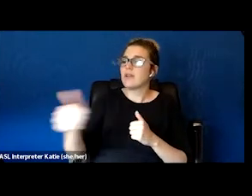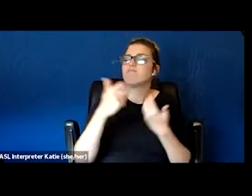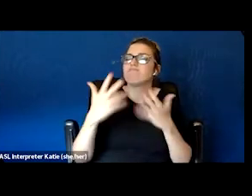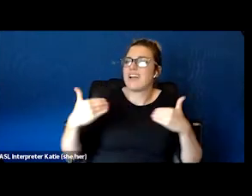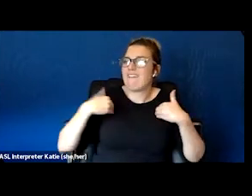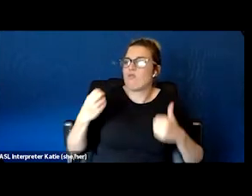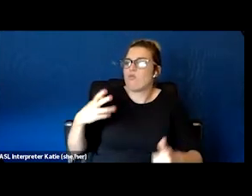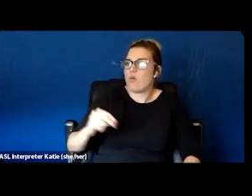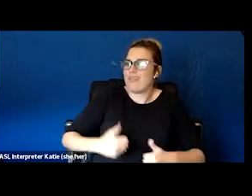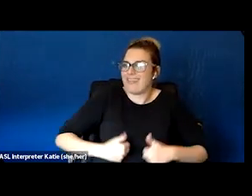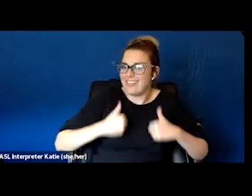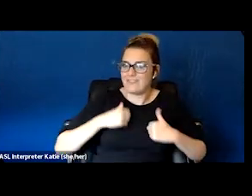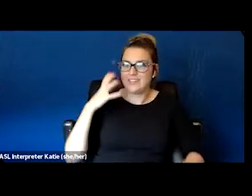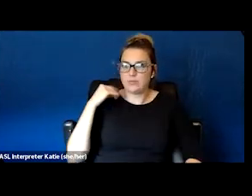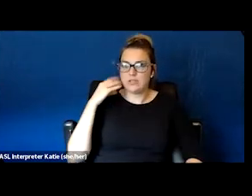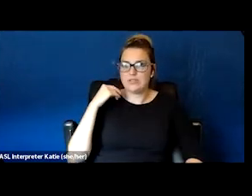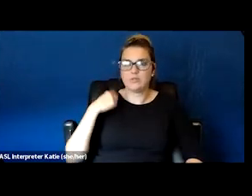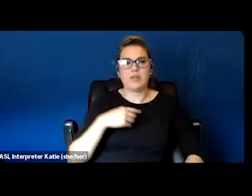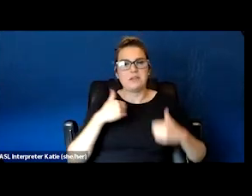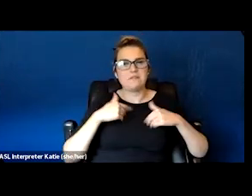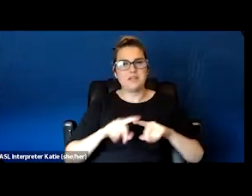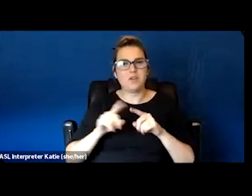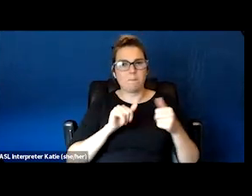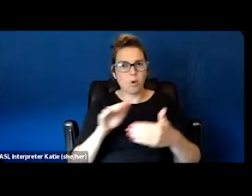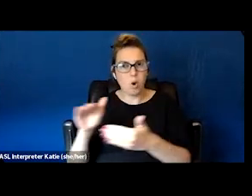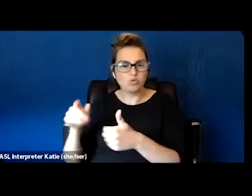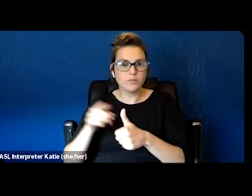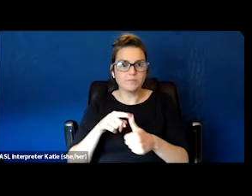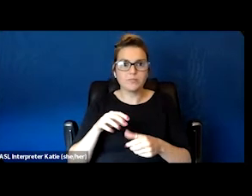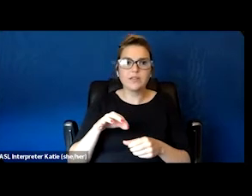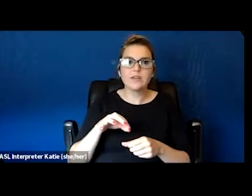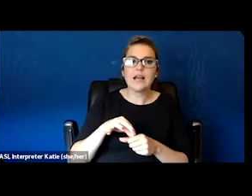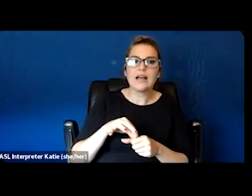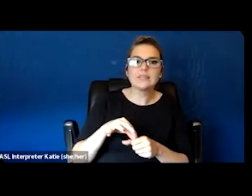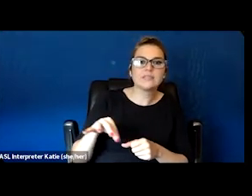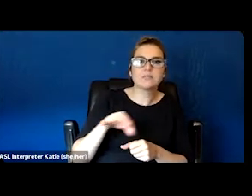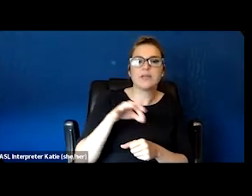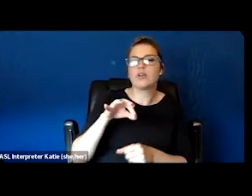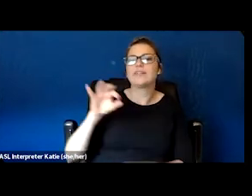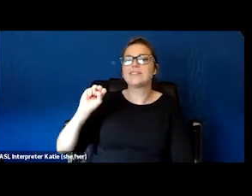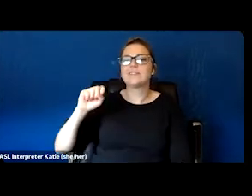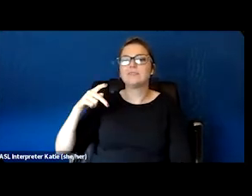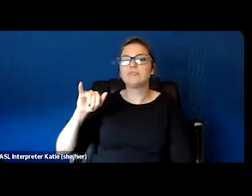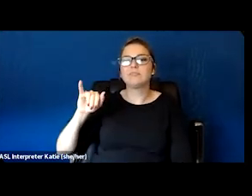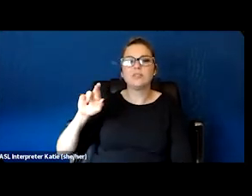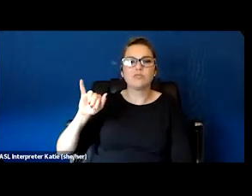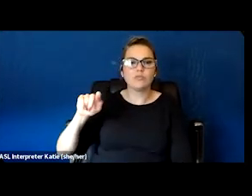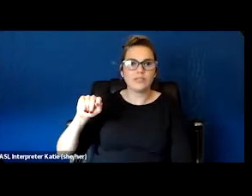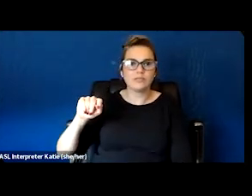We have what's called a SPIRIT program, or a Service Provider Individualized Recovery Intensive Training. That's also a mouthful,